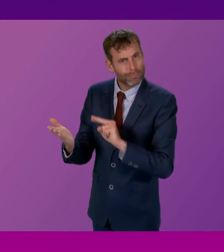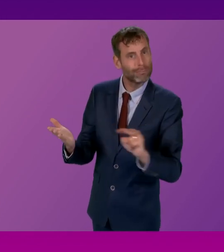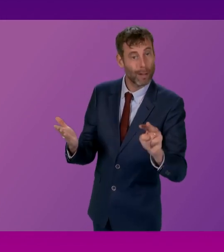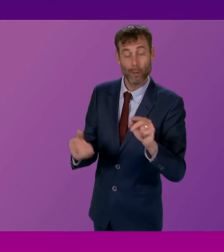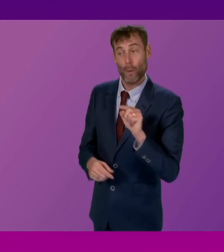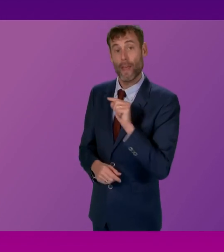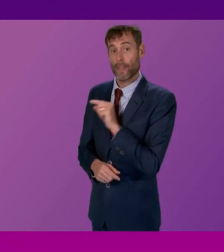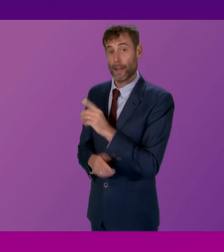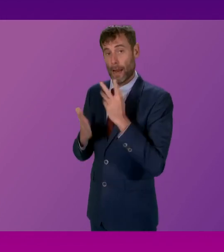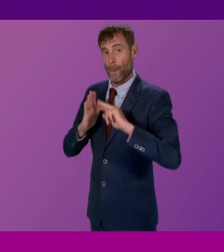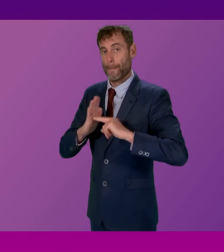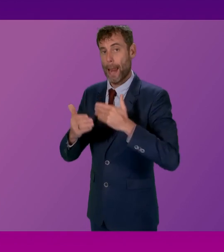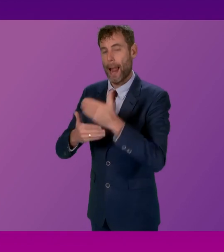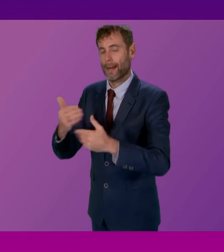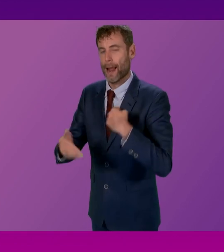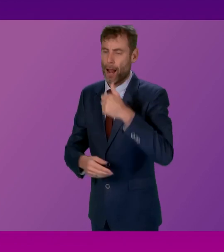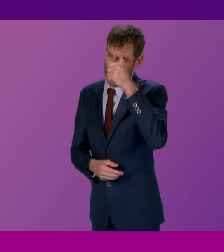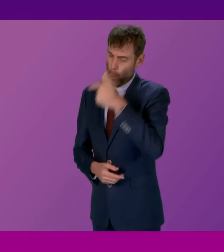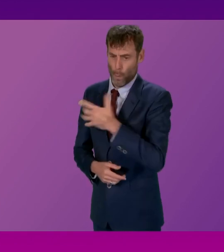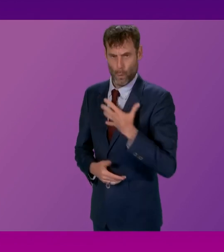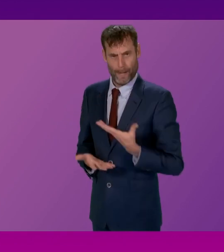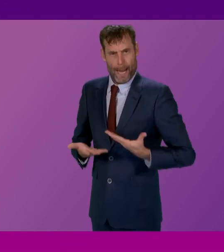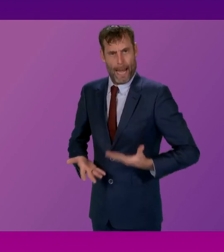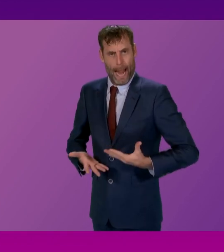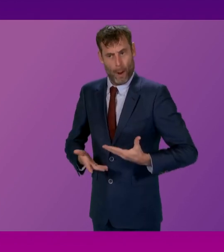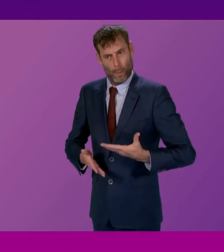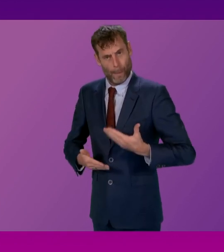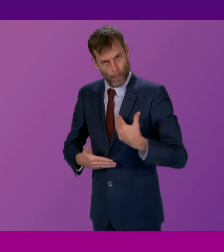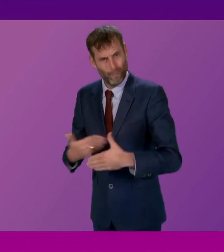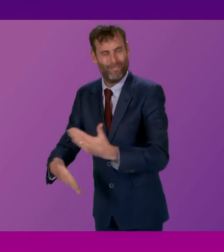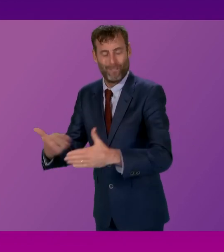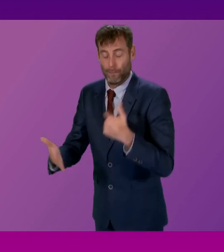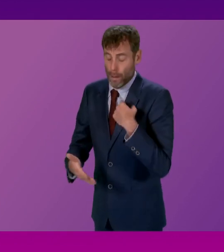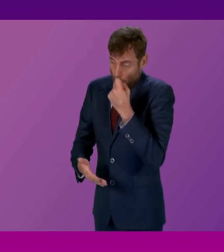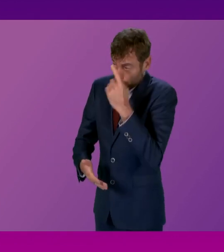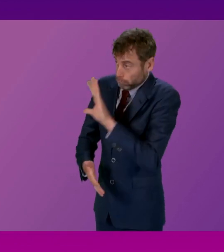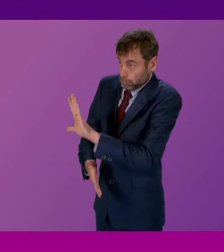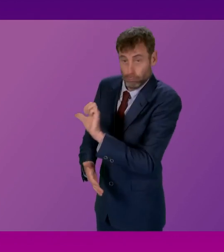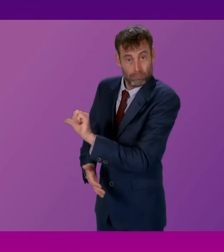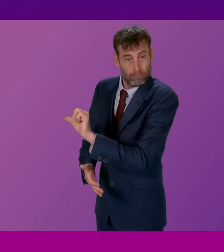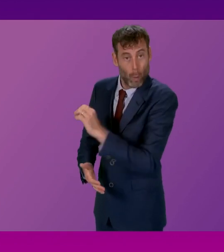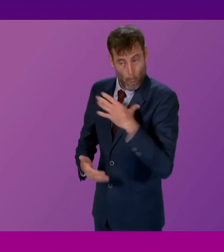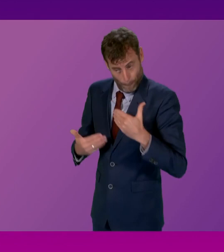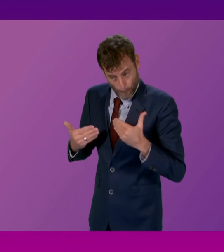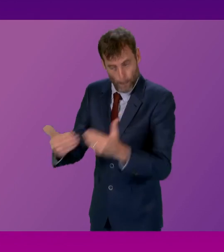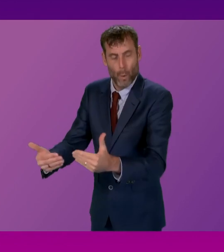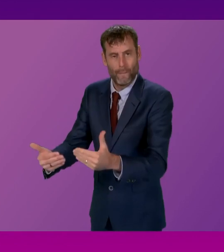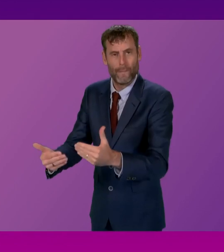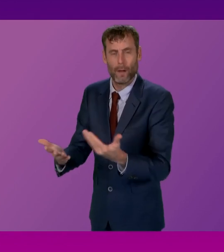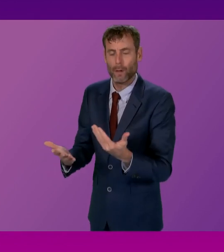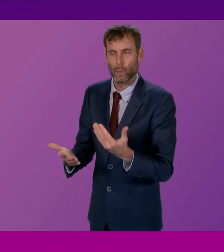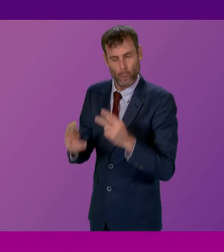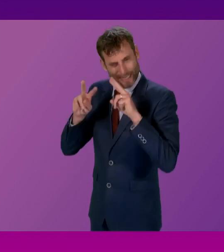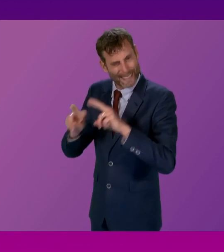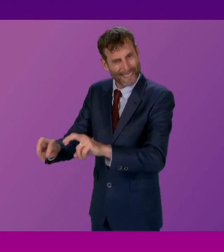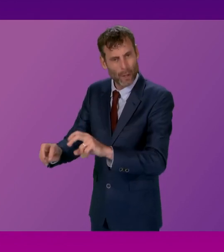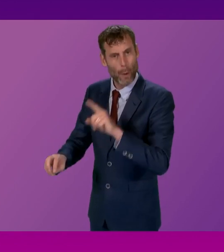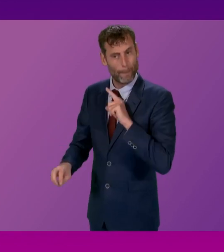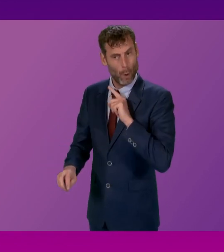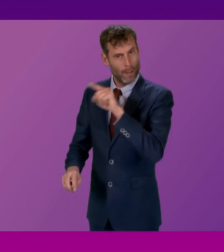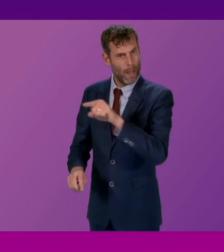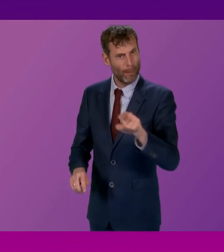I completely understand the desire of the people who suffered so badly at the hands